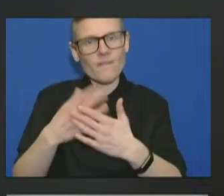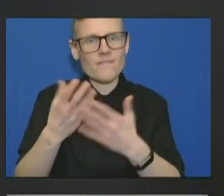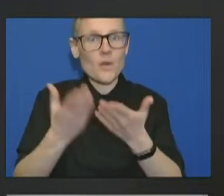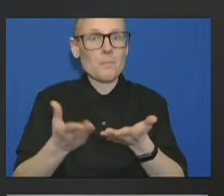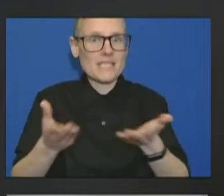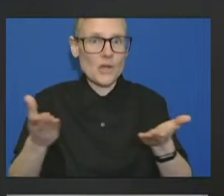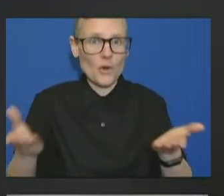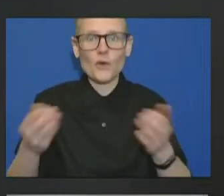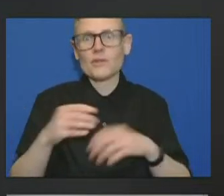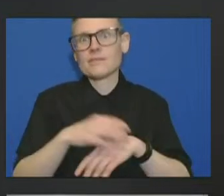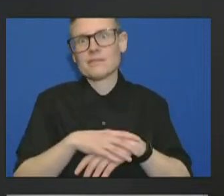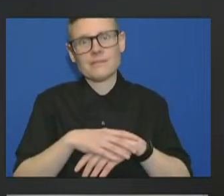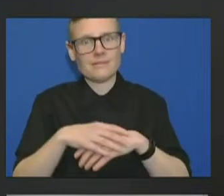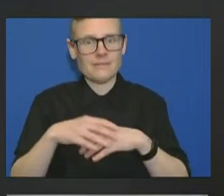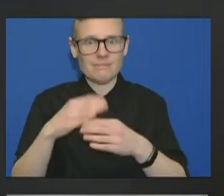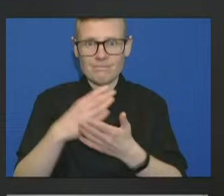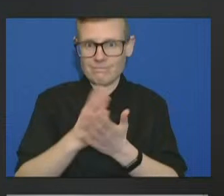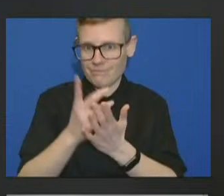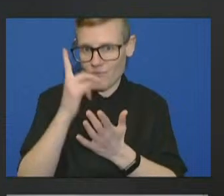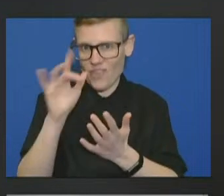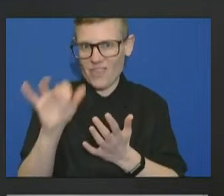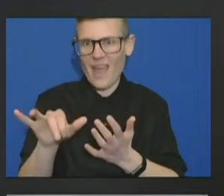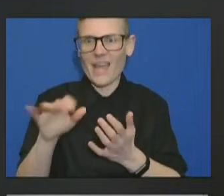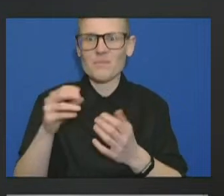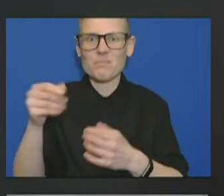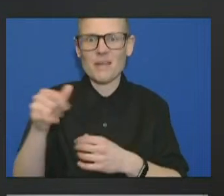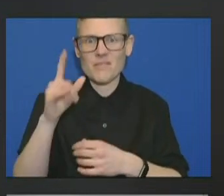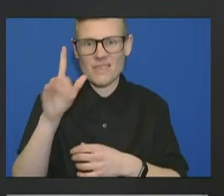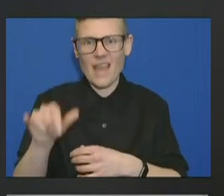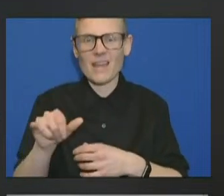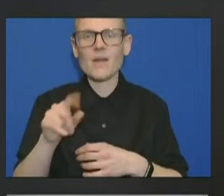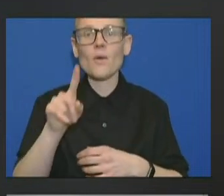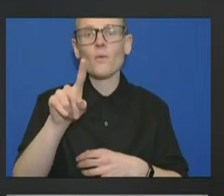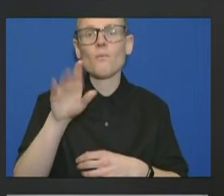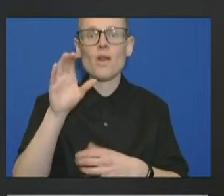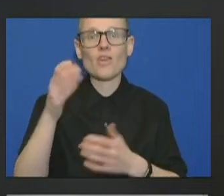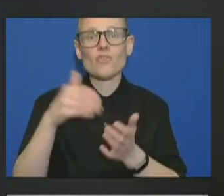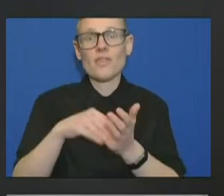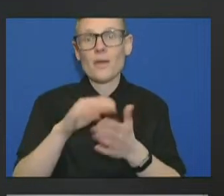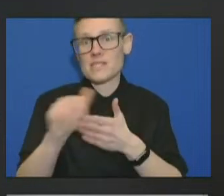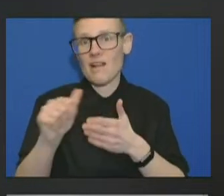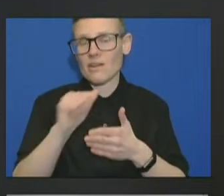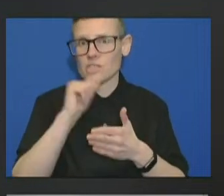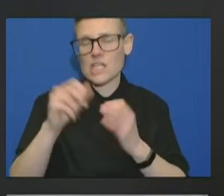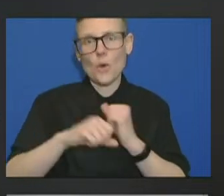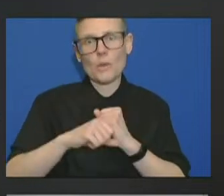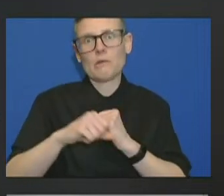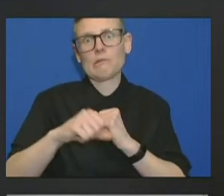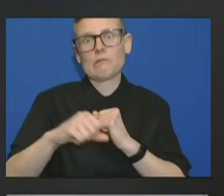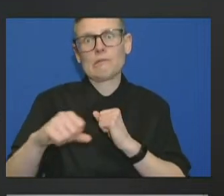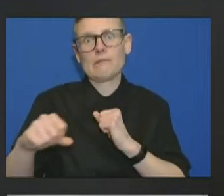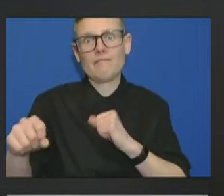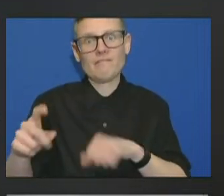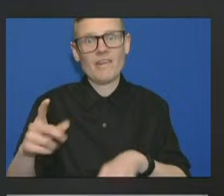the check for this and have have eaten into their materials and